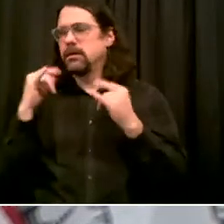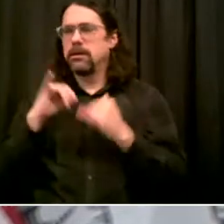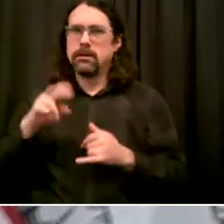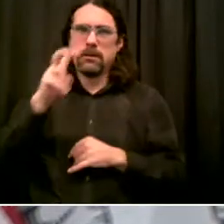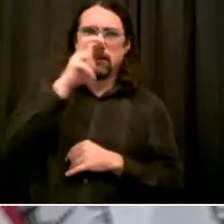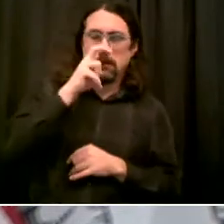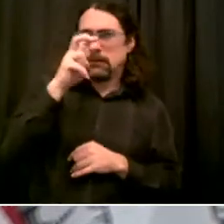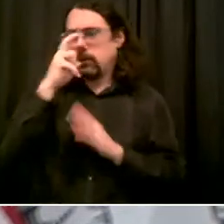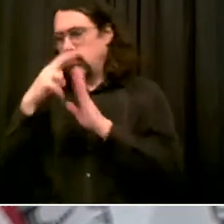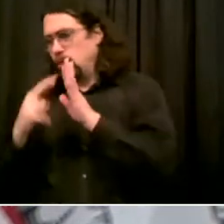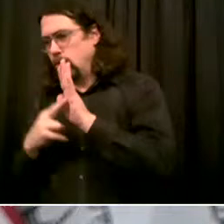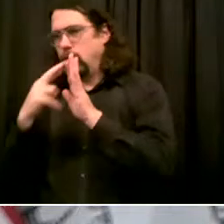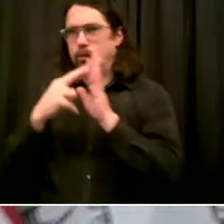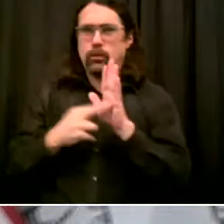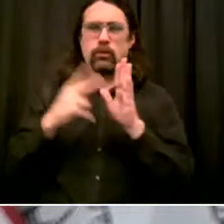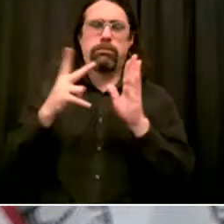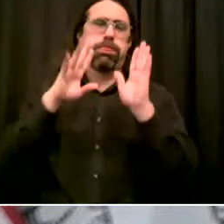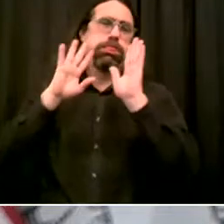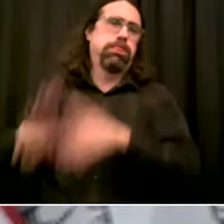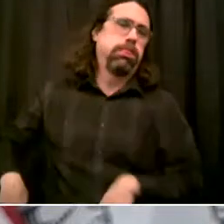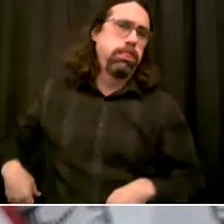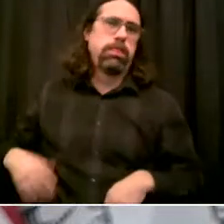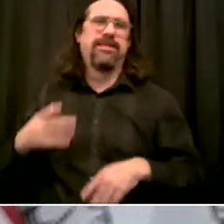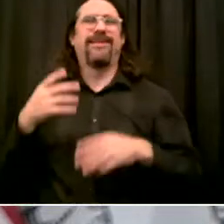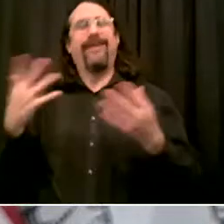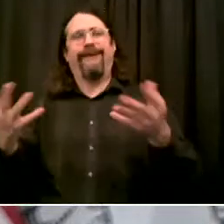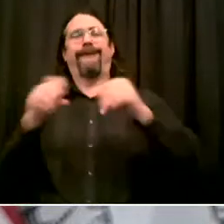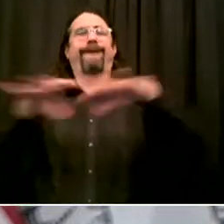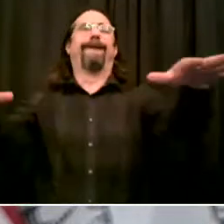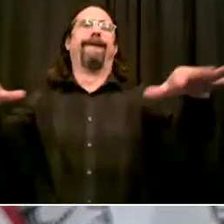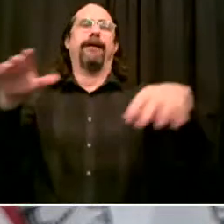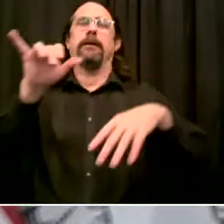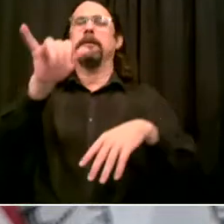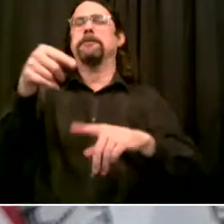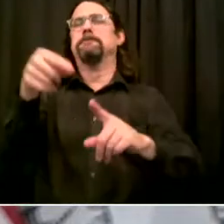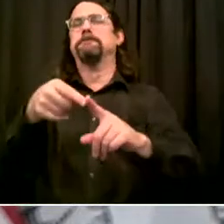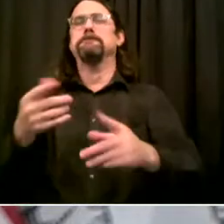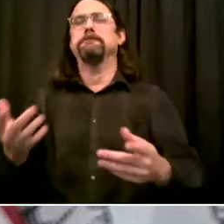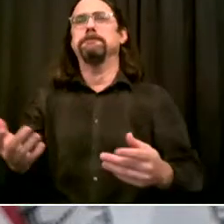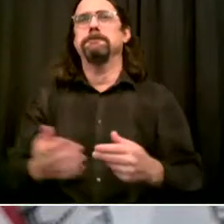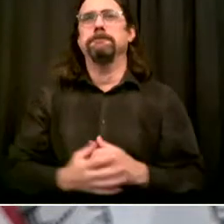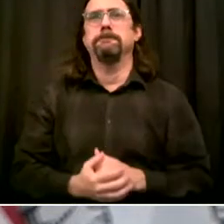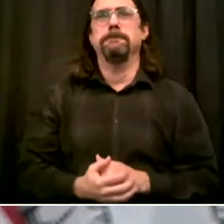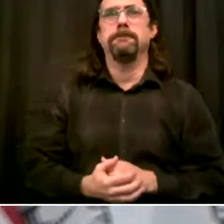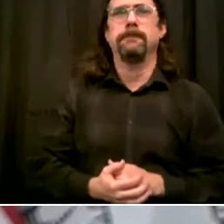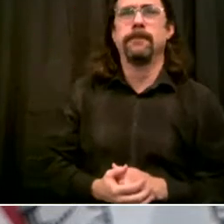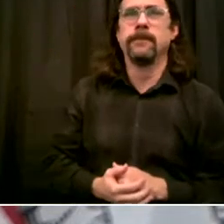PEOPLE NNEED TTHO AVAVTEE STING READILY AVAILABLE. WHEN TESTING IS AVAILABLE AND SIMPLE, PEOPLE